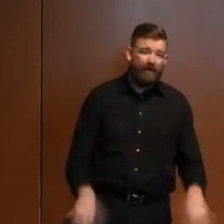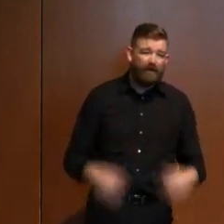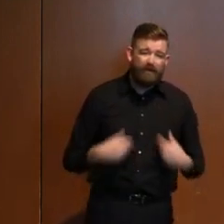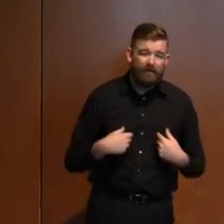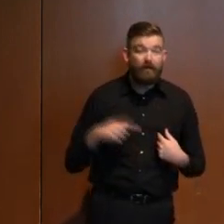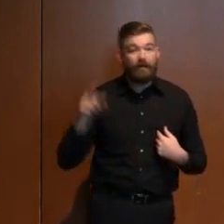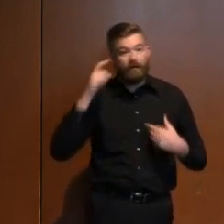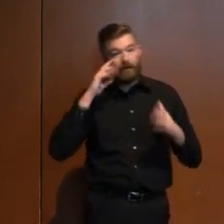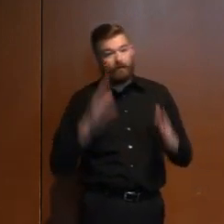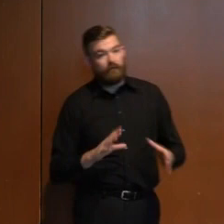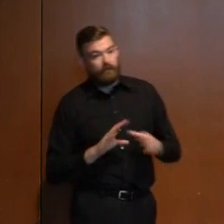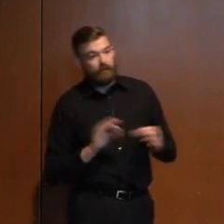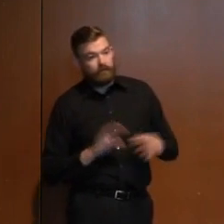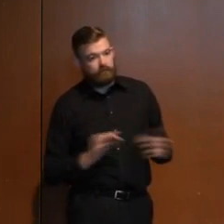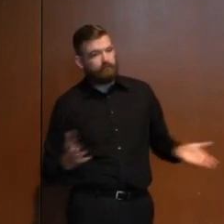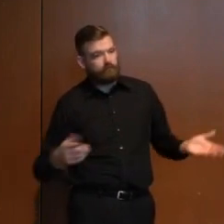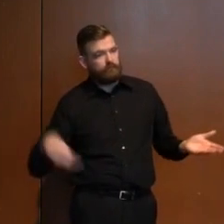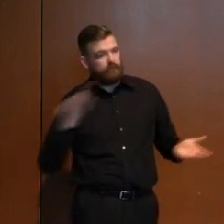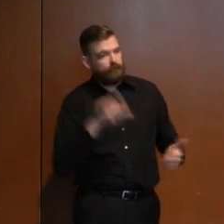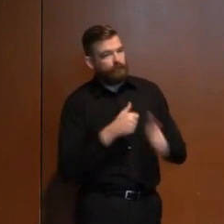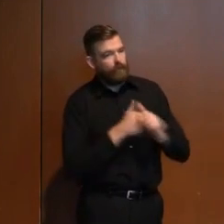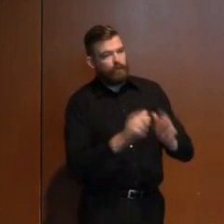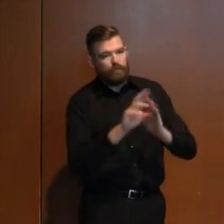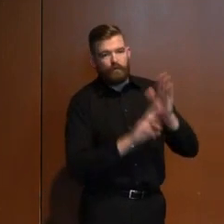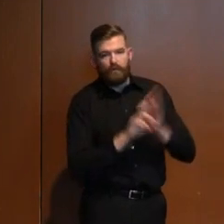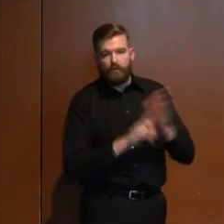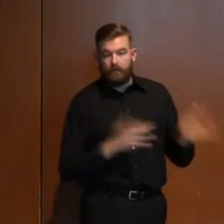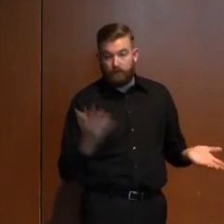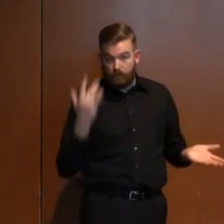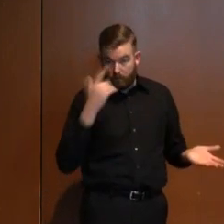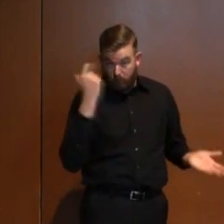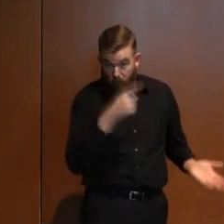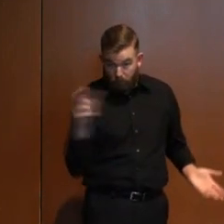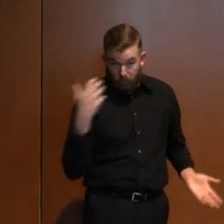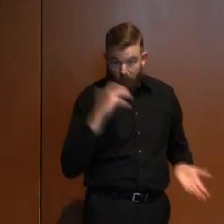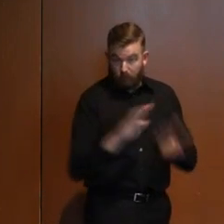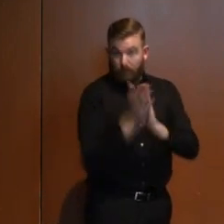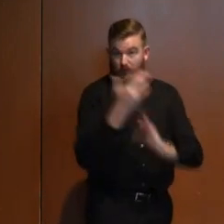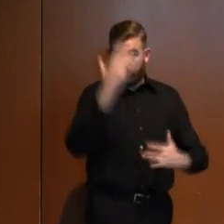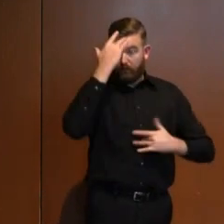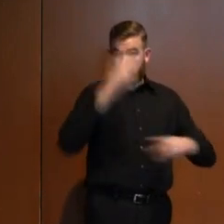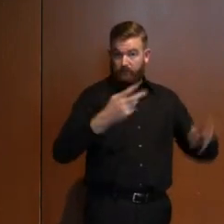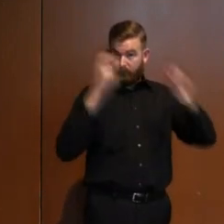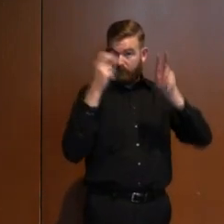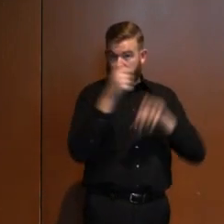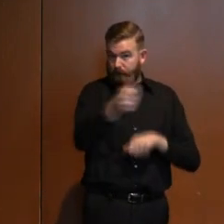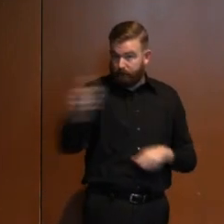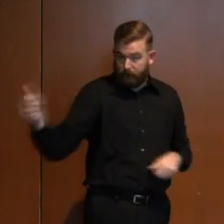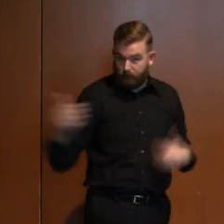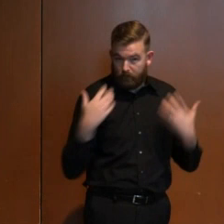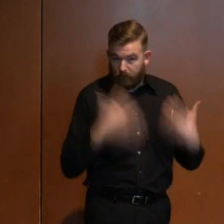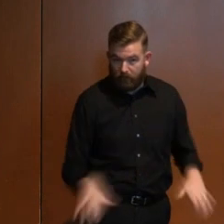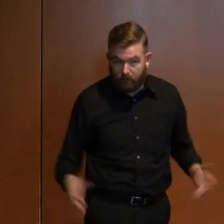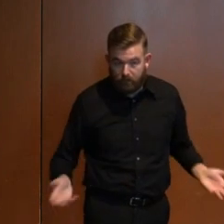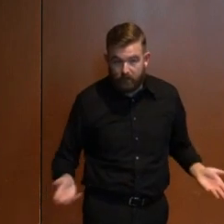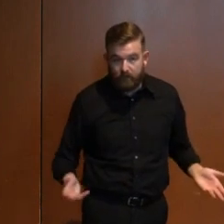THE DETERRENT FACTOR IS WHAT THE MITIGATION IS ALL ABOUT. THE DETERRENT FACTOR IS THEY'RE GOING TO GET OTHERWISE AND GET OTHERS SICK.